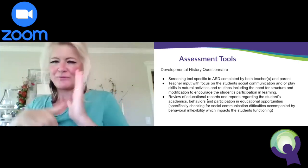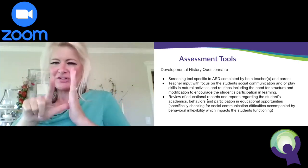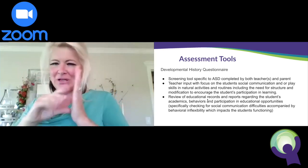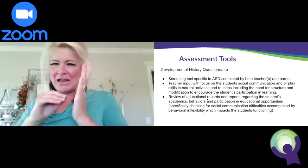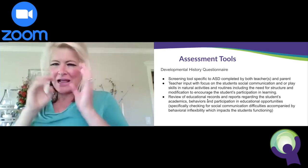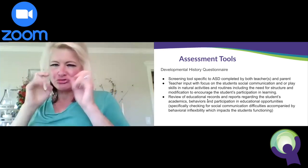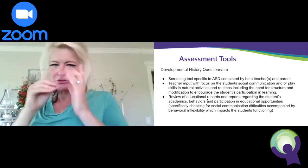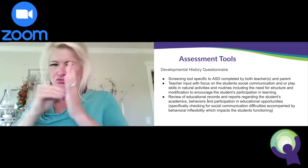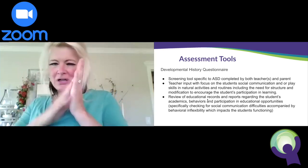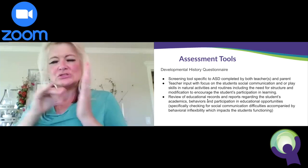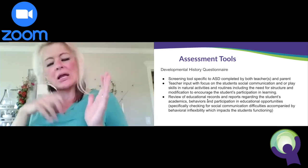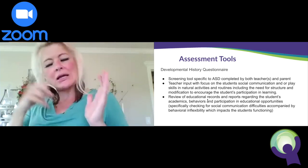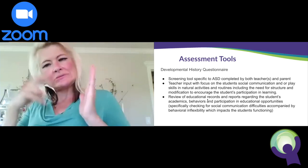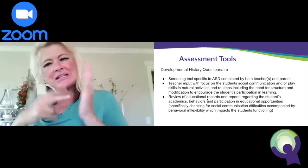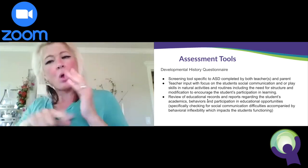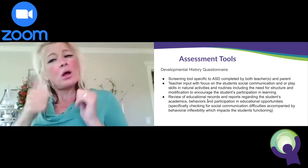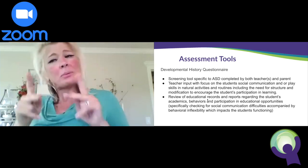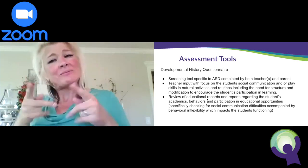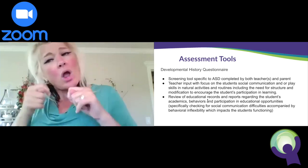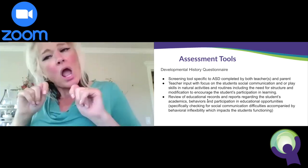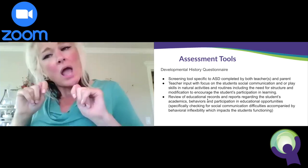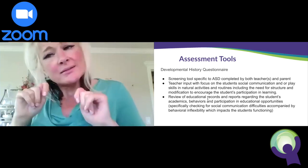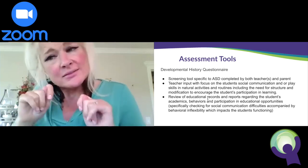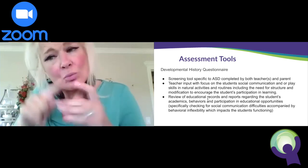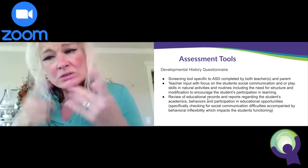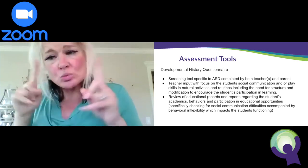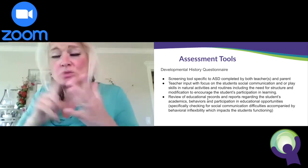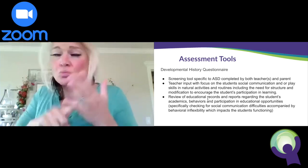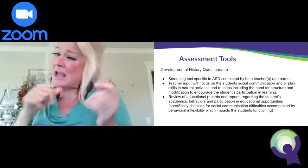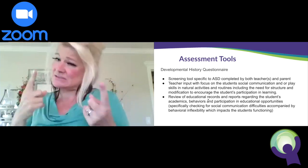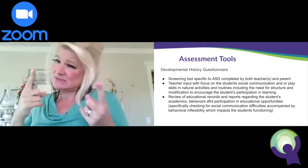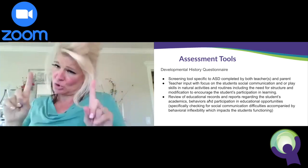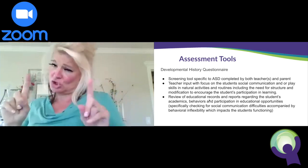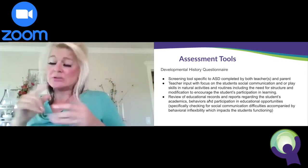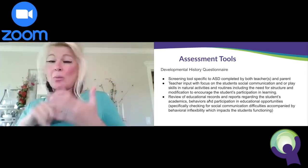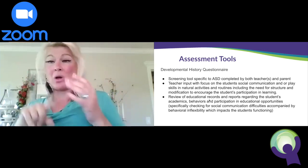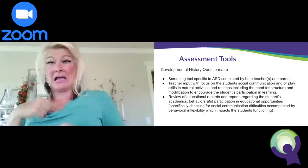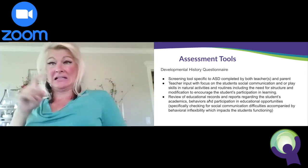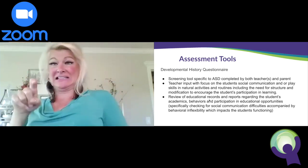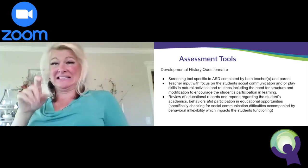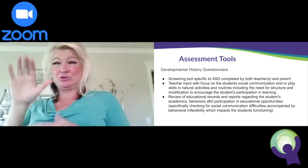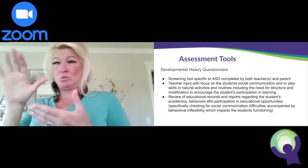what you have looking at educational documents, looking at things maybe you can try differently